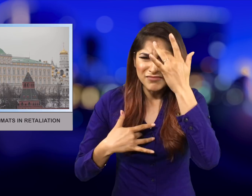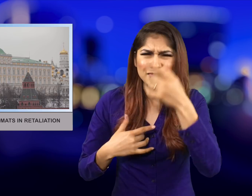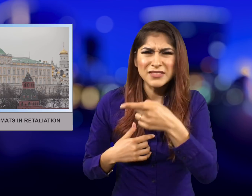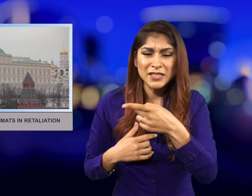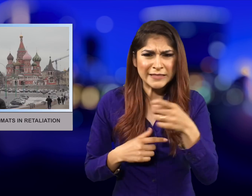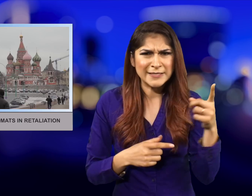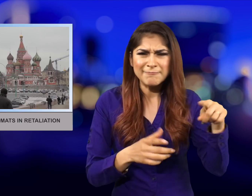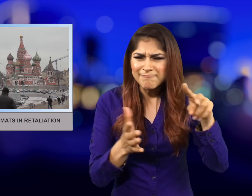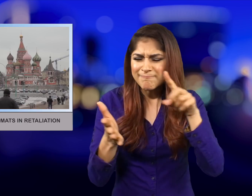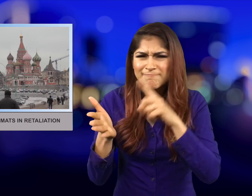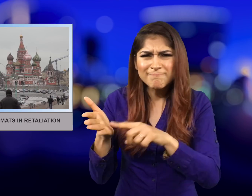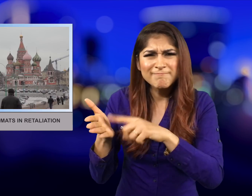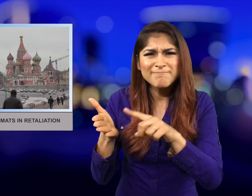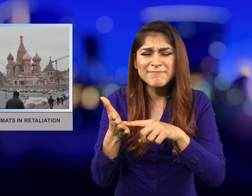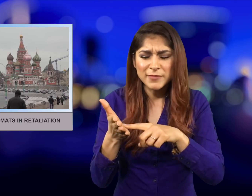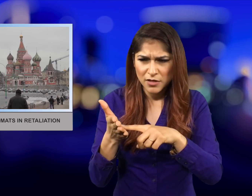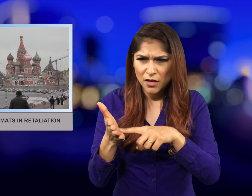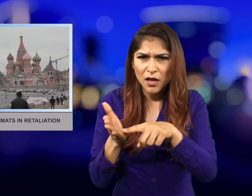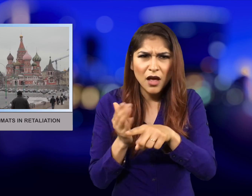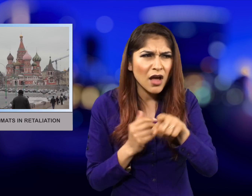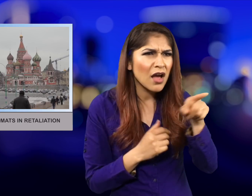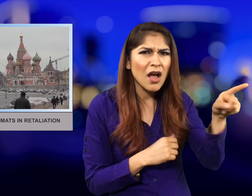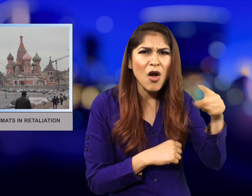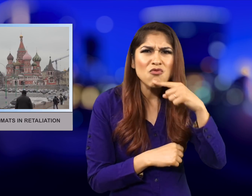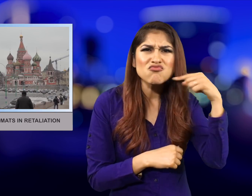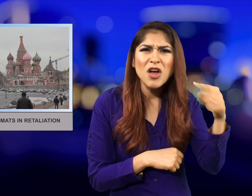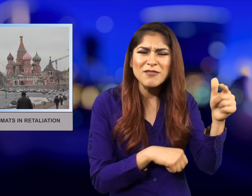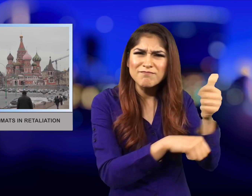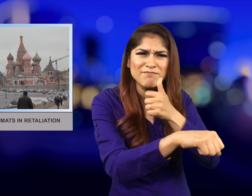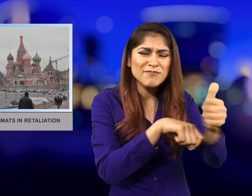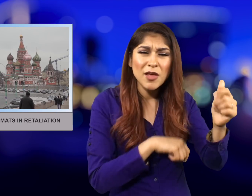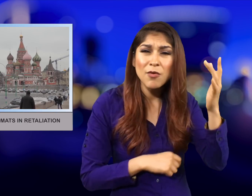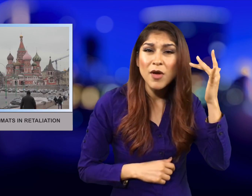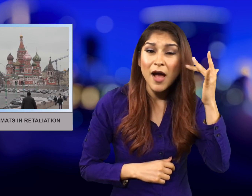in England.